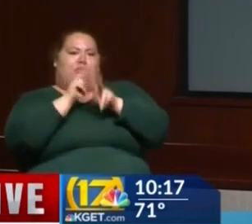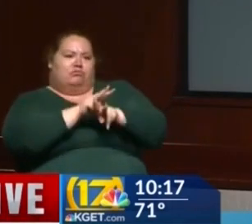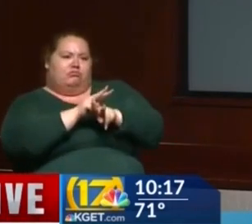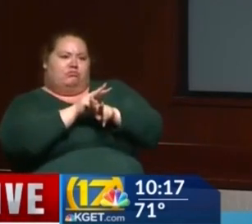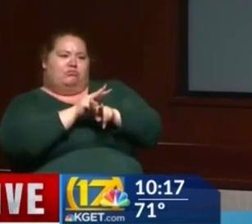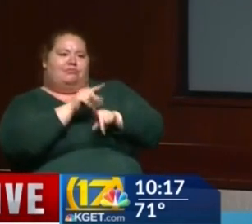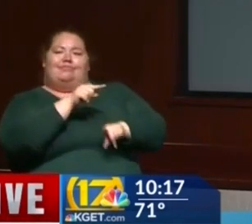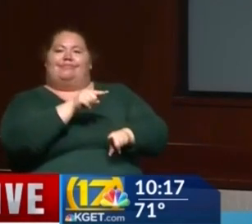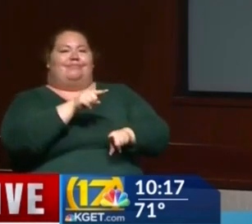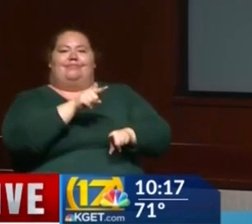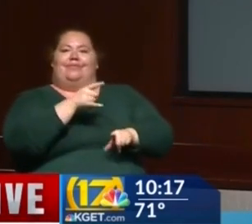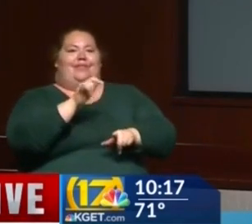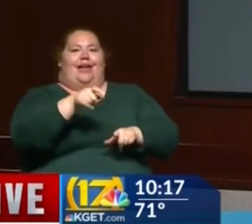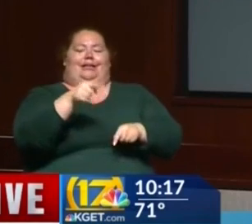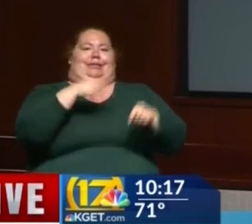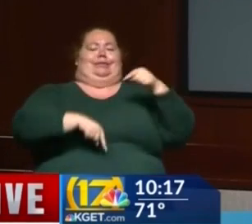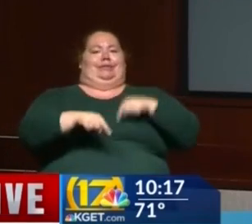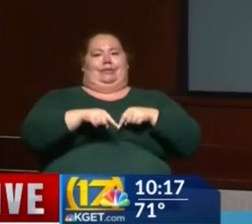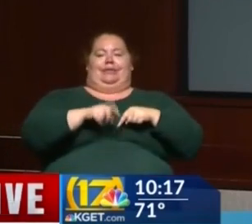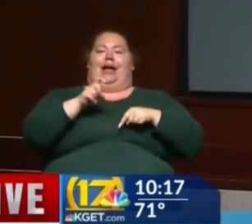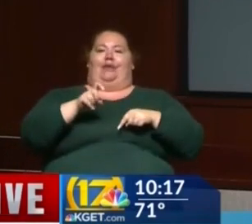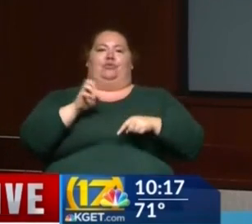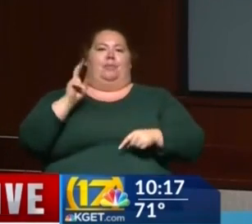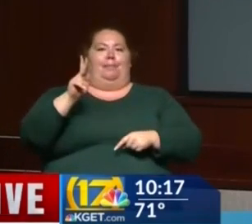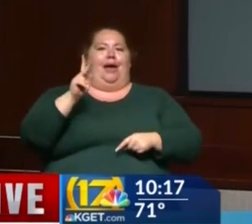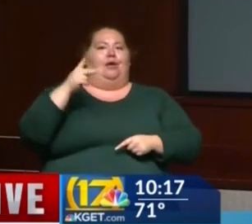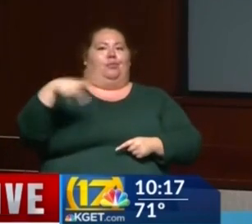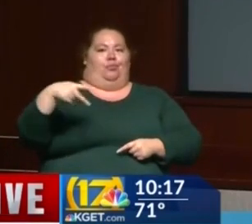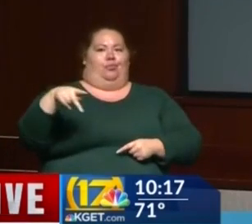AS SOON AS OCTOBER 13 DUE TO THE METRICS THAT THE STATE IS